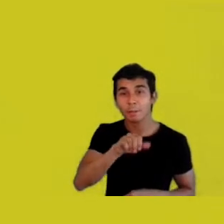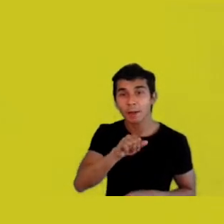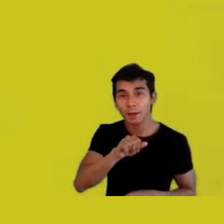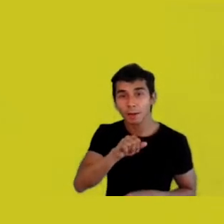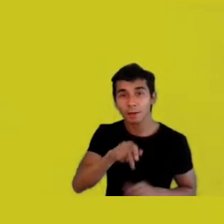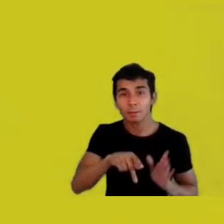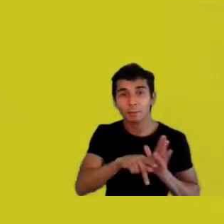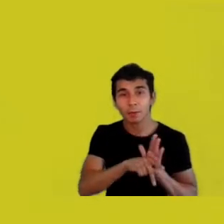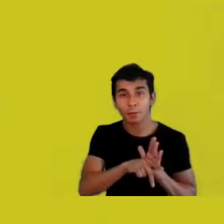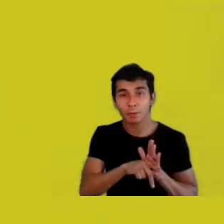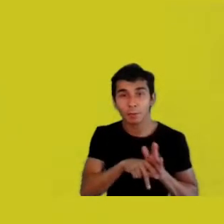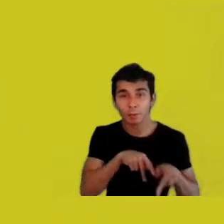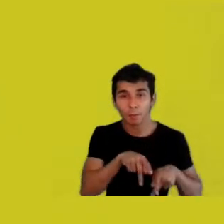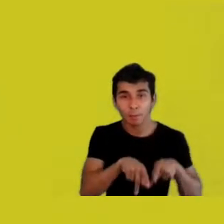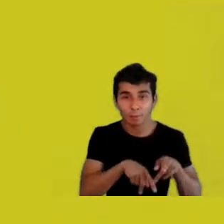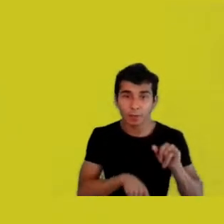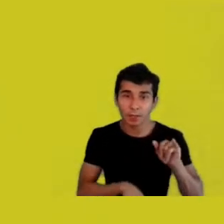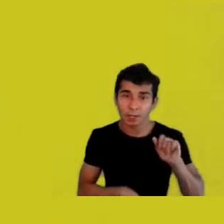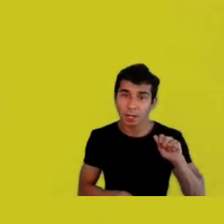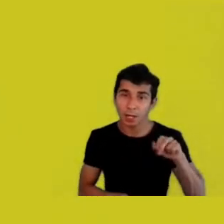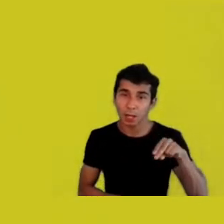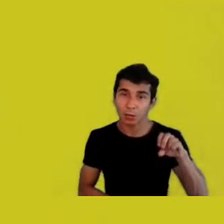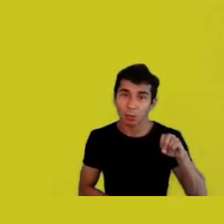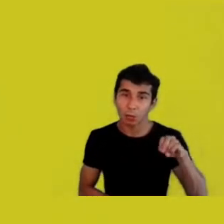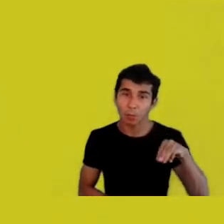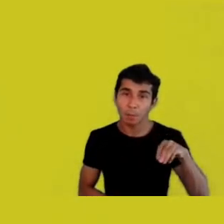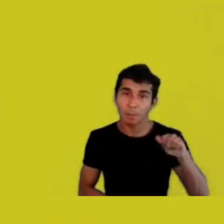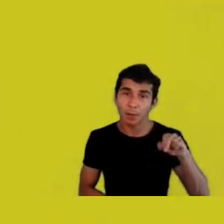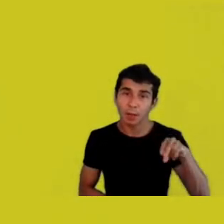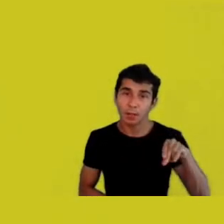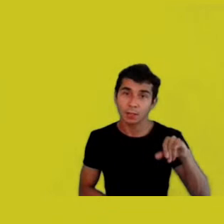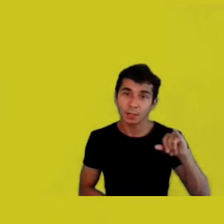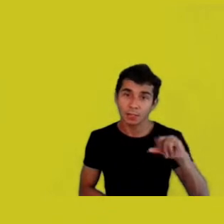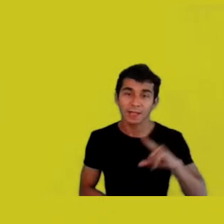“Në rope”. I don’t speak Yanomami, but maybe that’s how it’s pronounced.